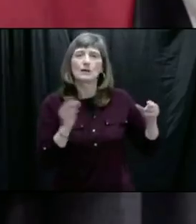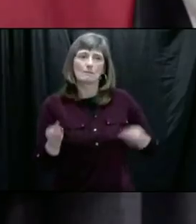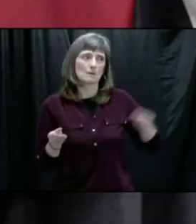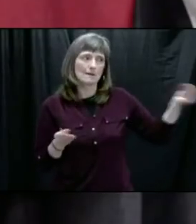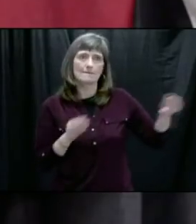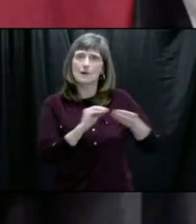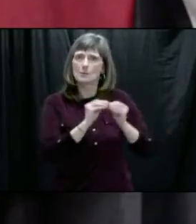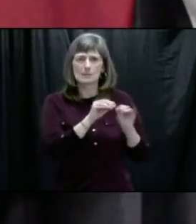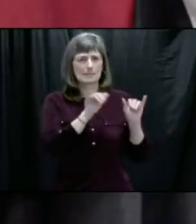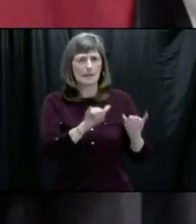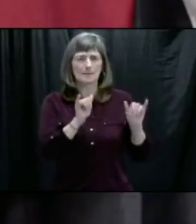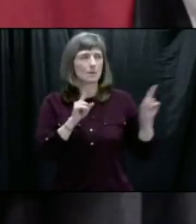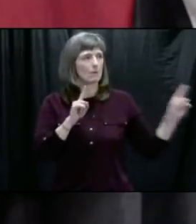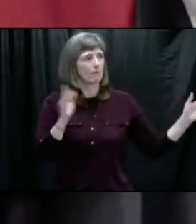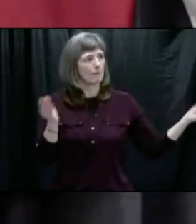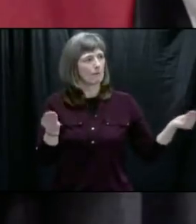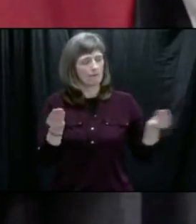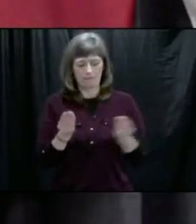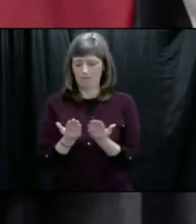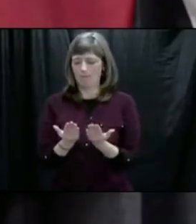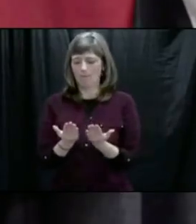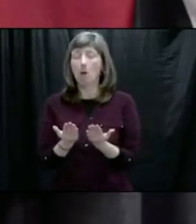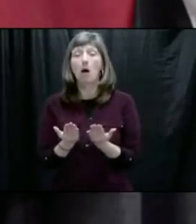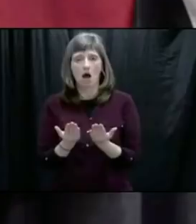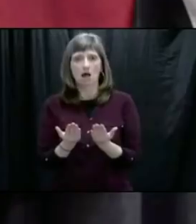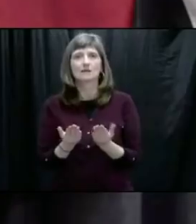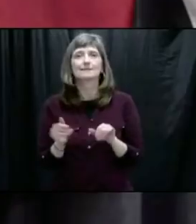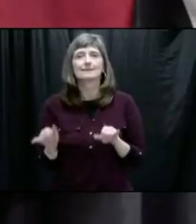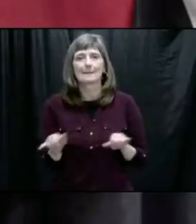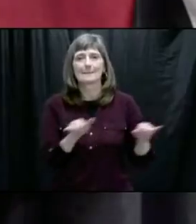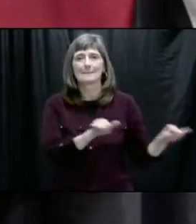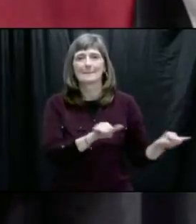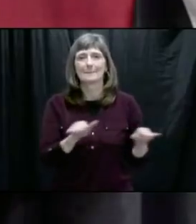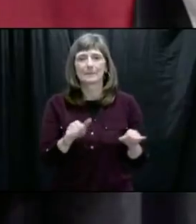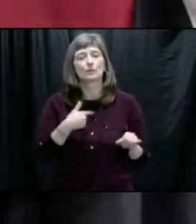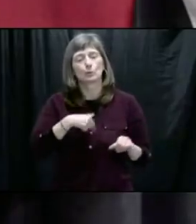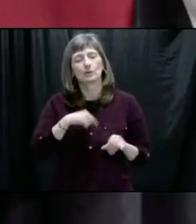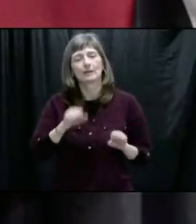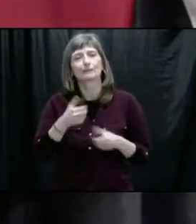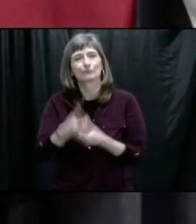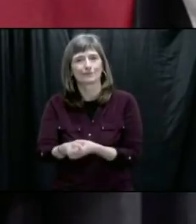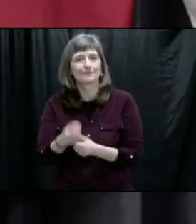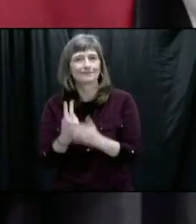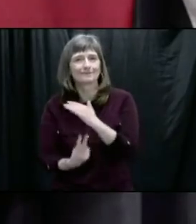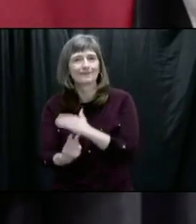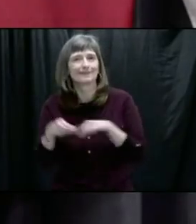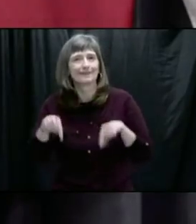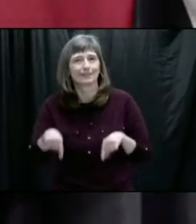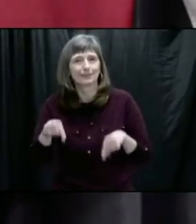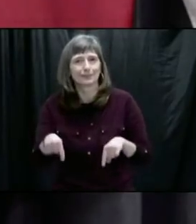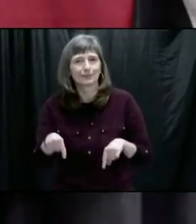INFORMATION. IT'S AN IMPORTANT TOOL WE'LL USE TODAY AND IN THE FUTURE FOR